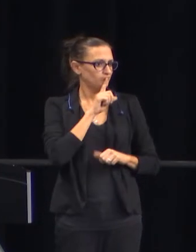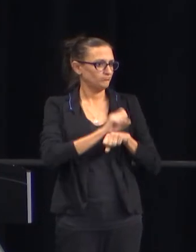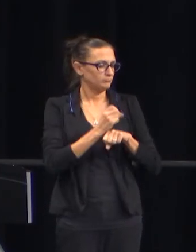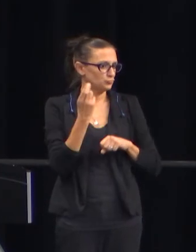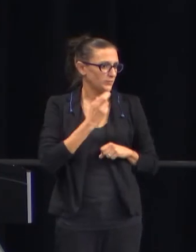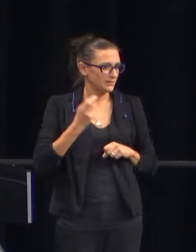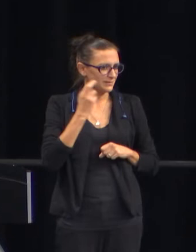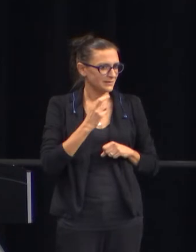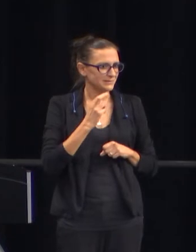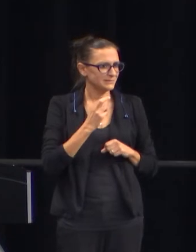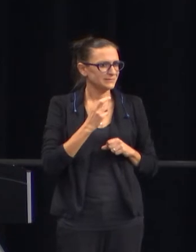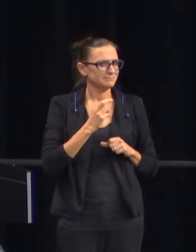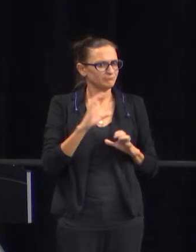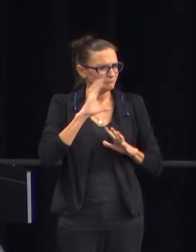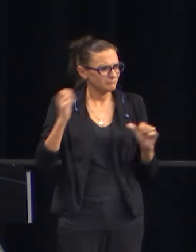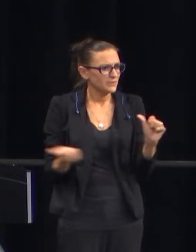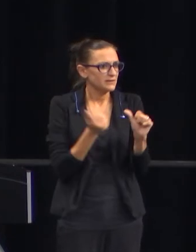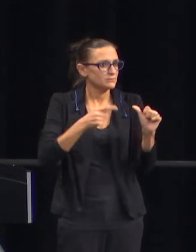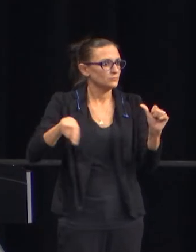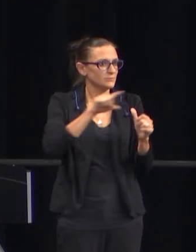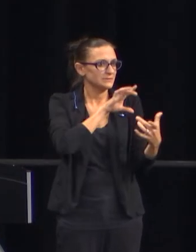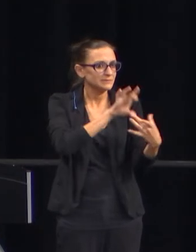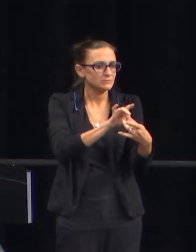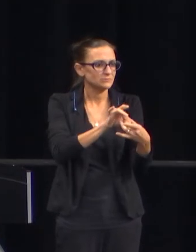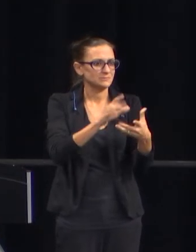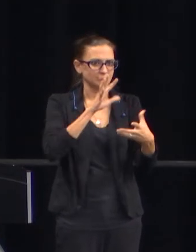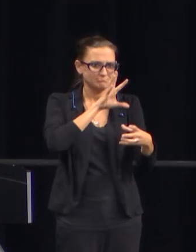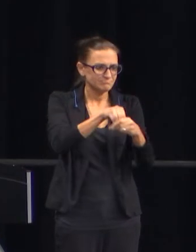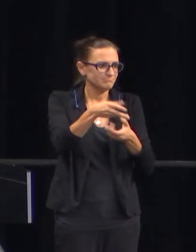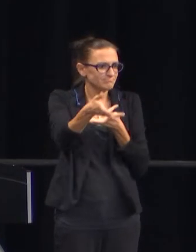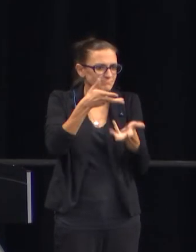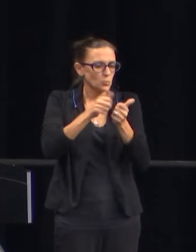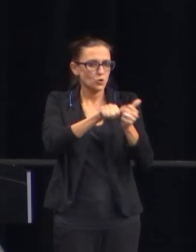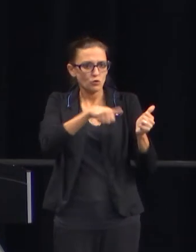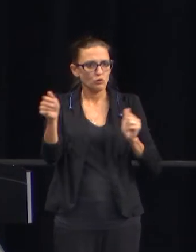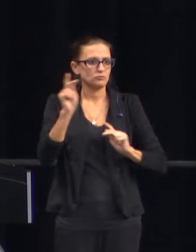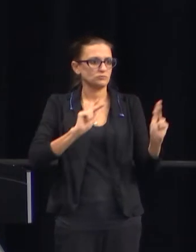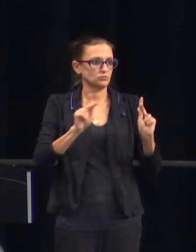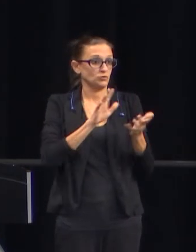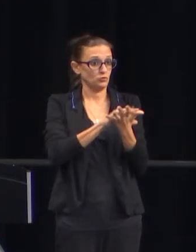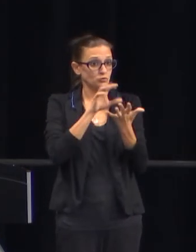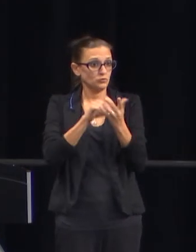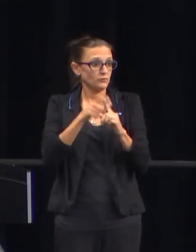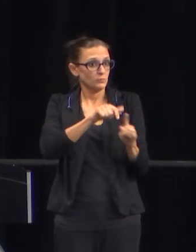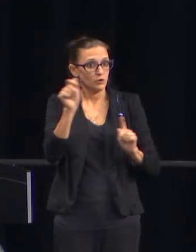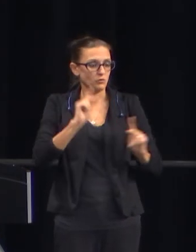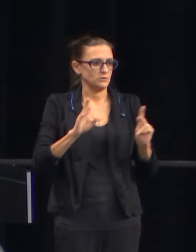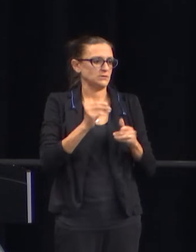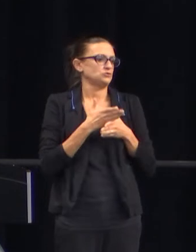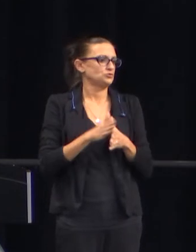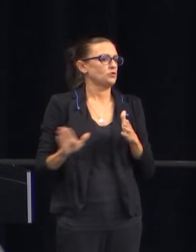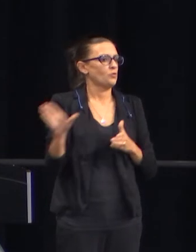Seek those connections, engage with others, learn from others and share your own wisdom.